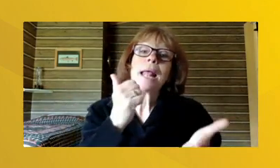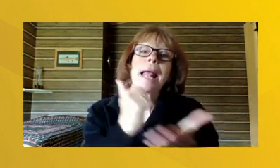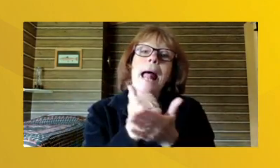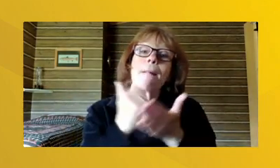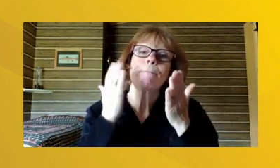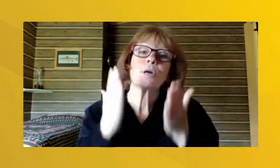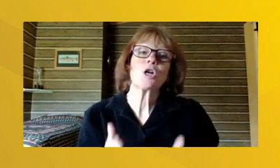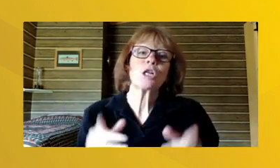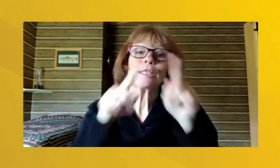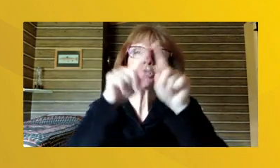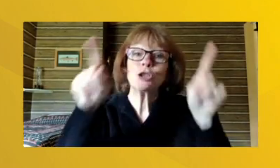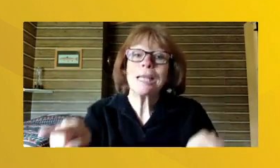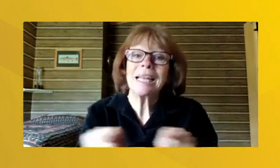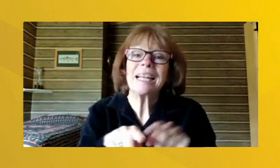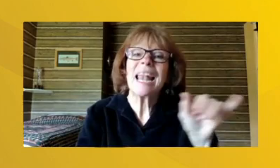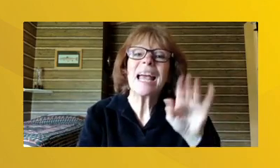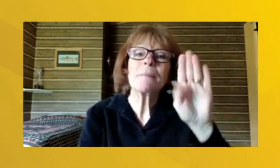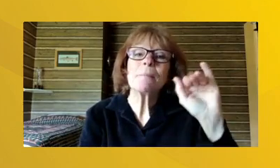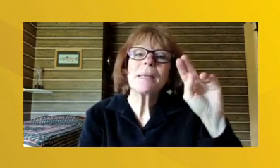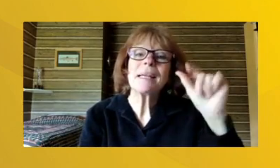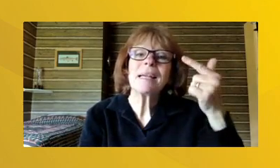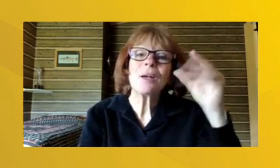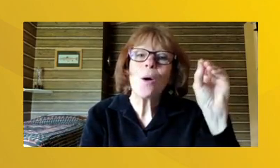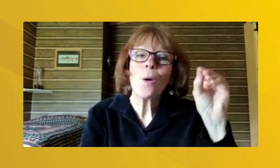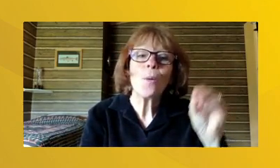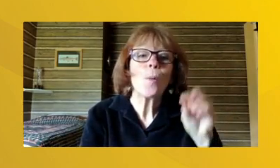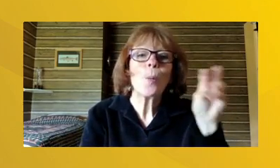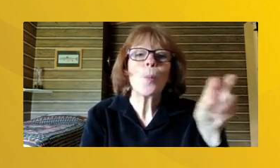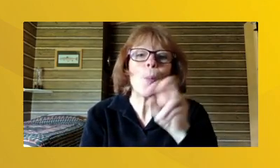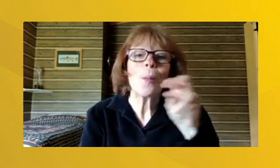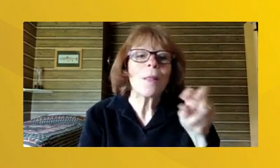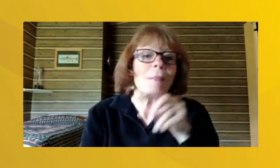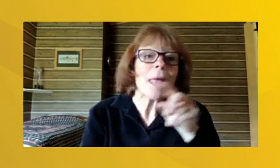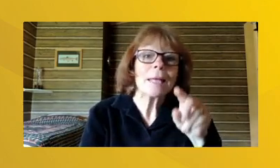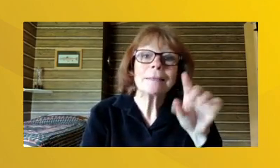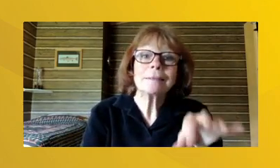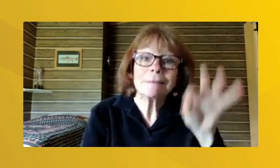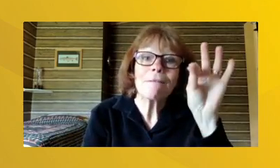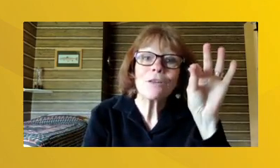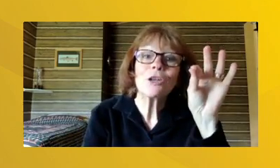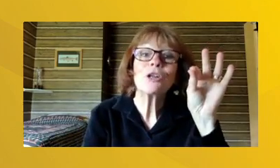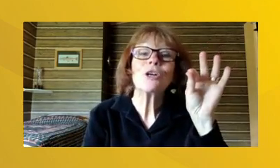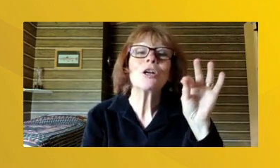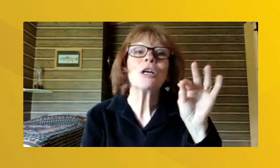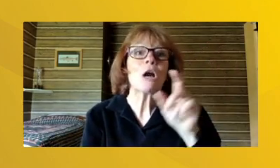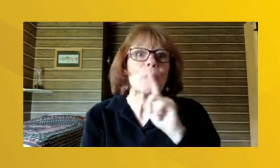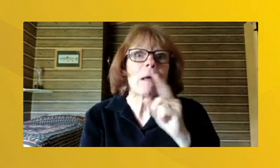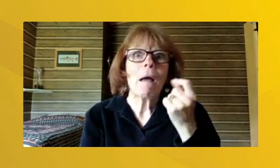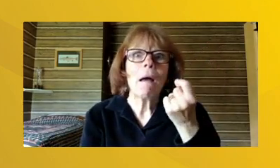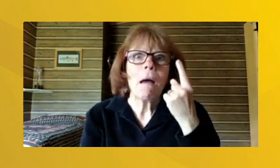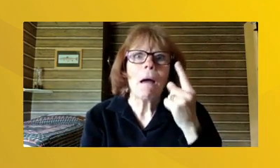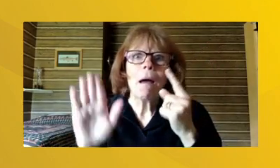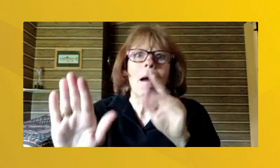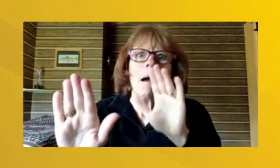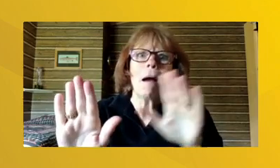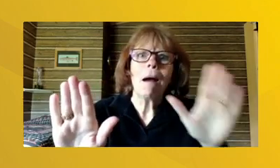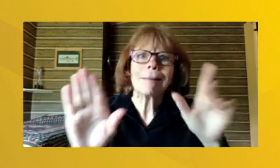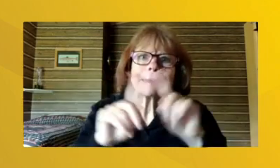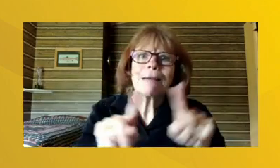the kids can discover and really understand those different roles in their own community.